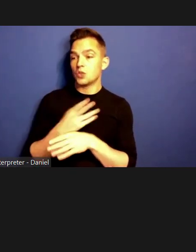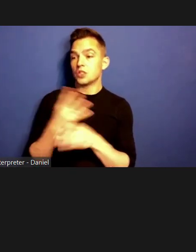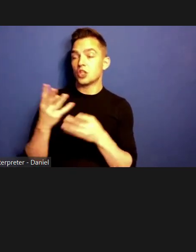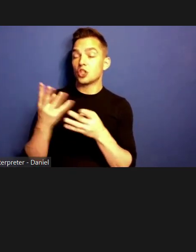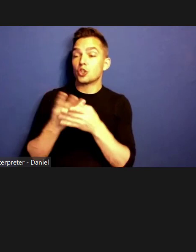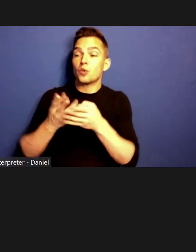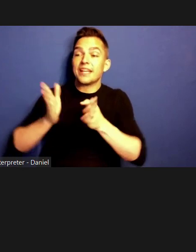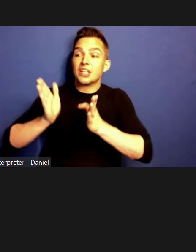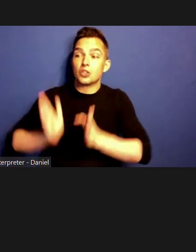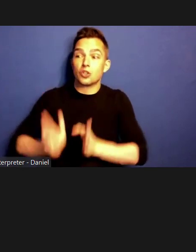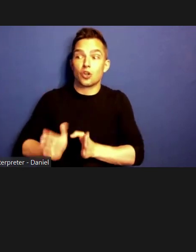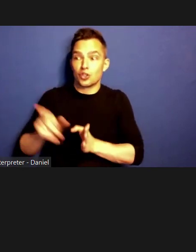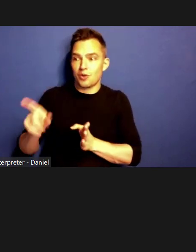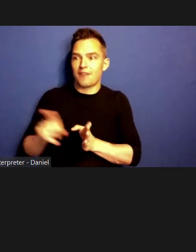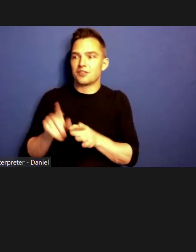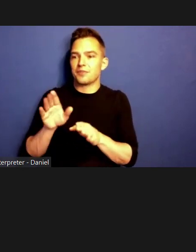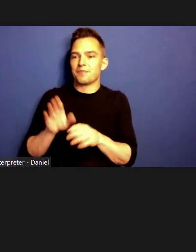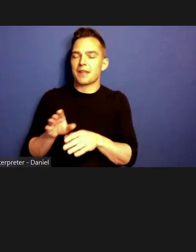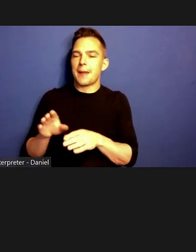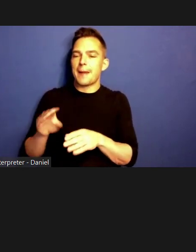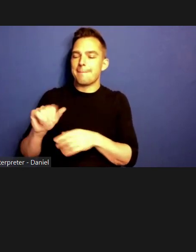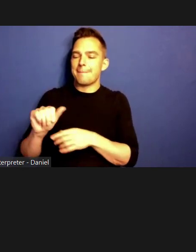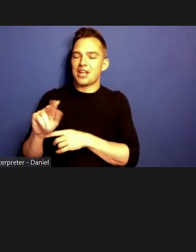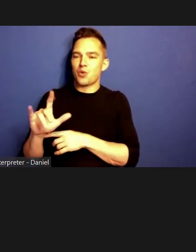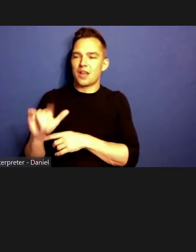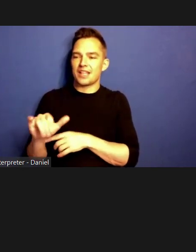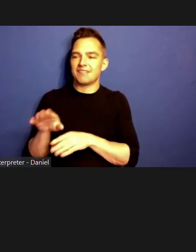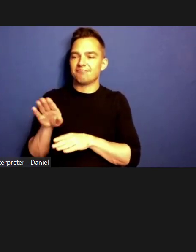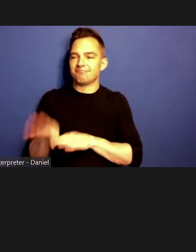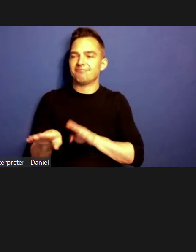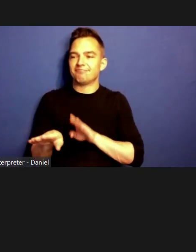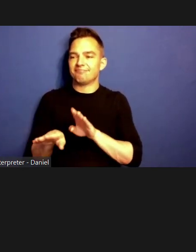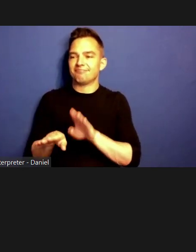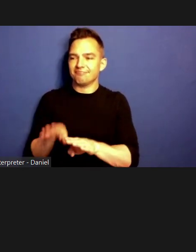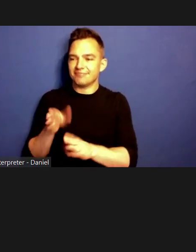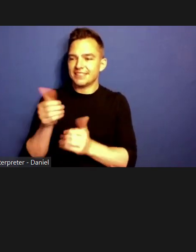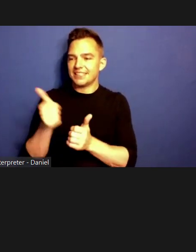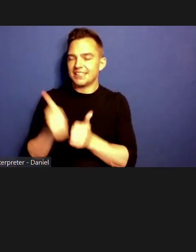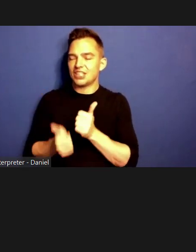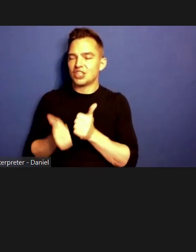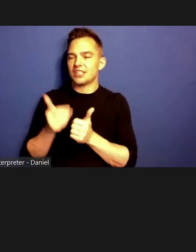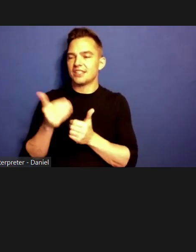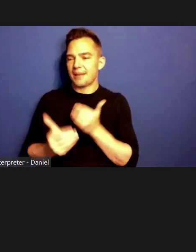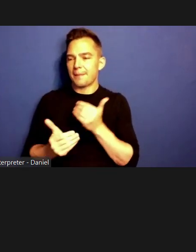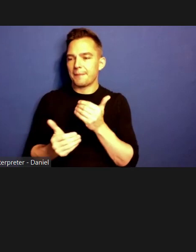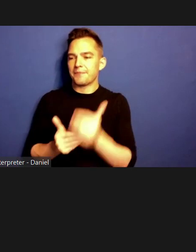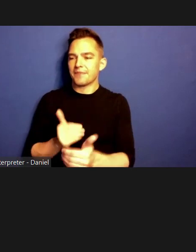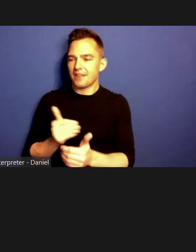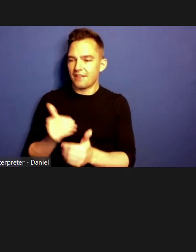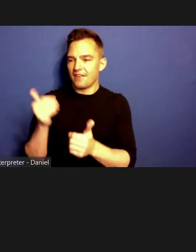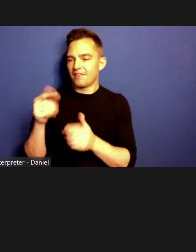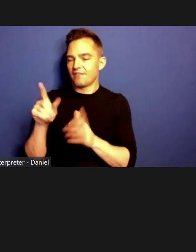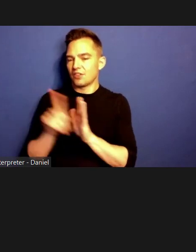you're going to do that multiple times for each ear and you're going to be recording each response.